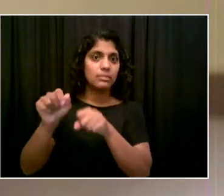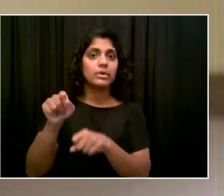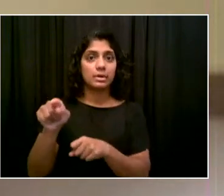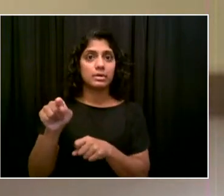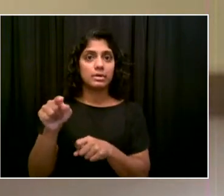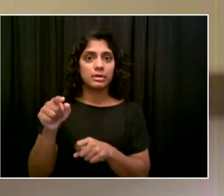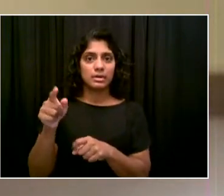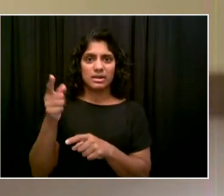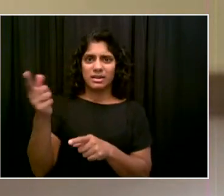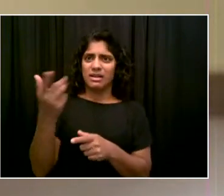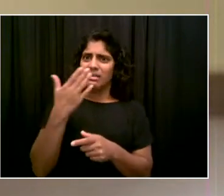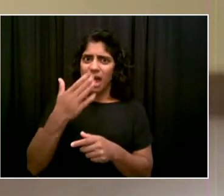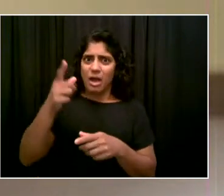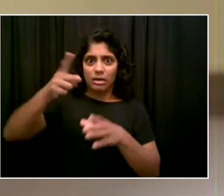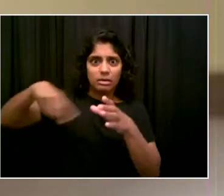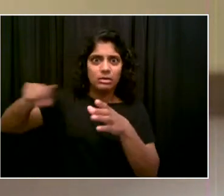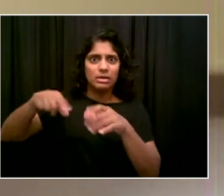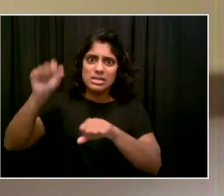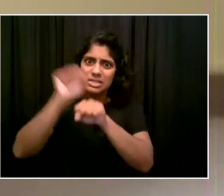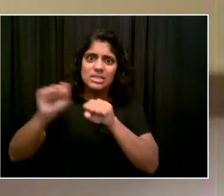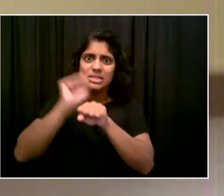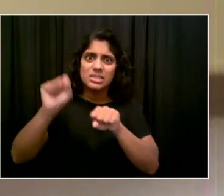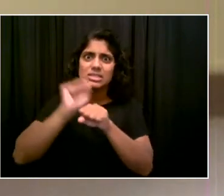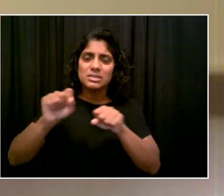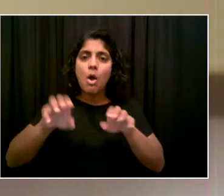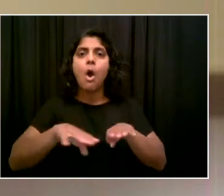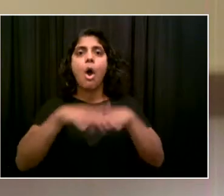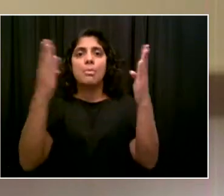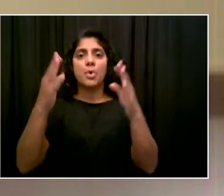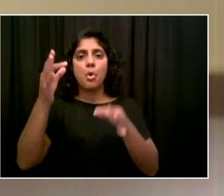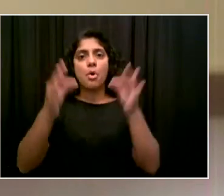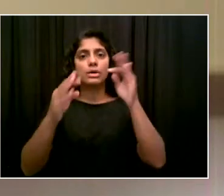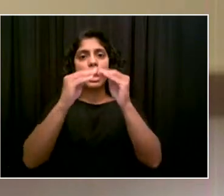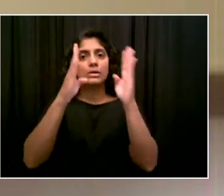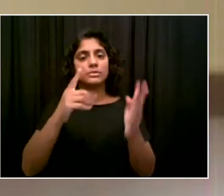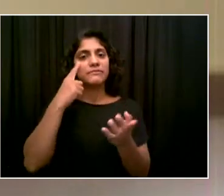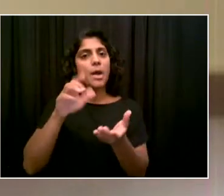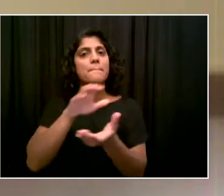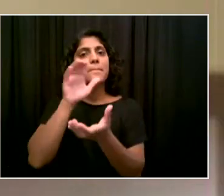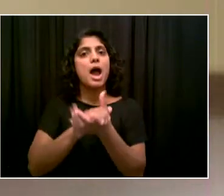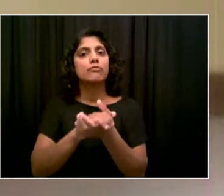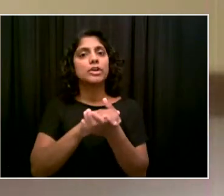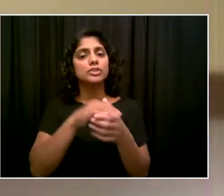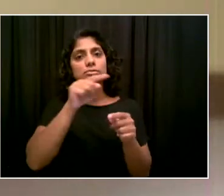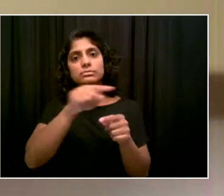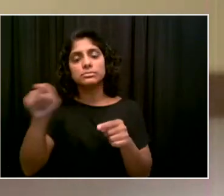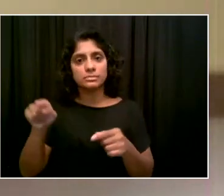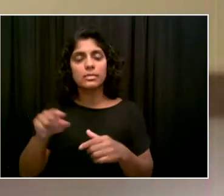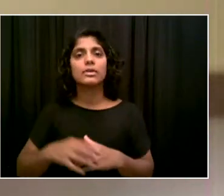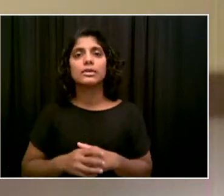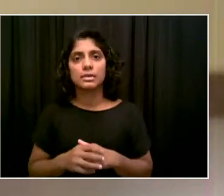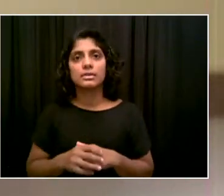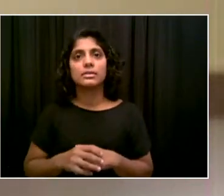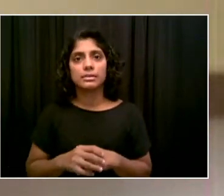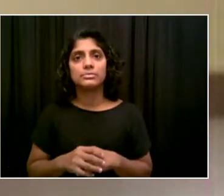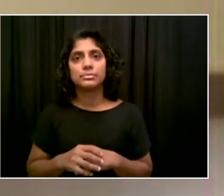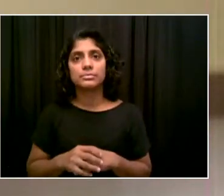THAT WAS 2011. SOME OF THE MOST MOVING STORS,IE CONGRATULATION